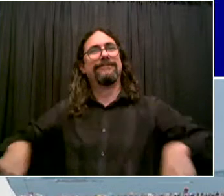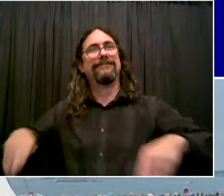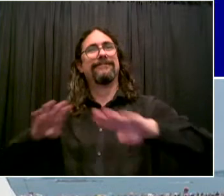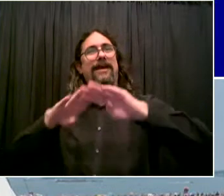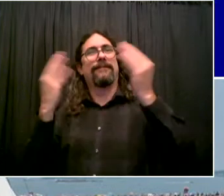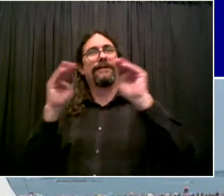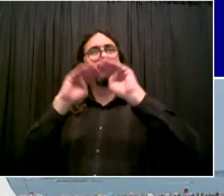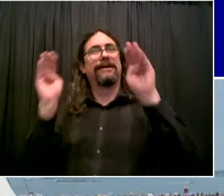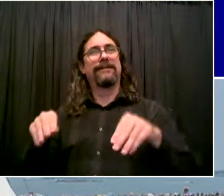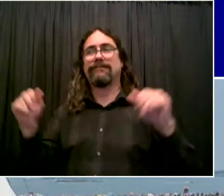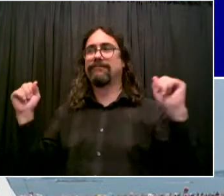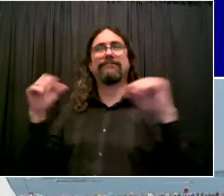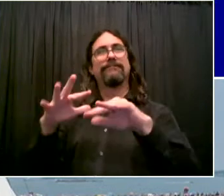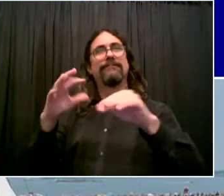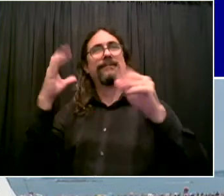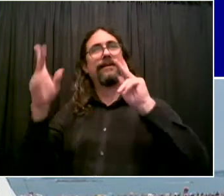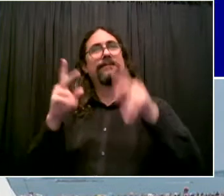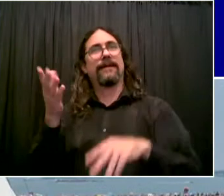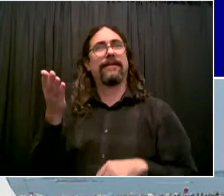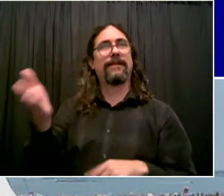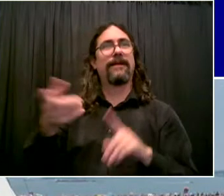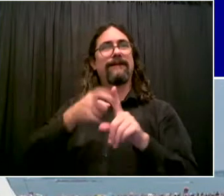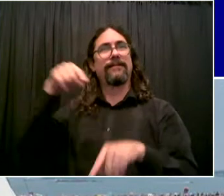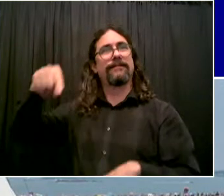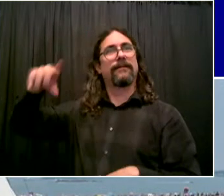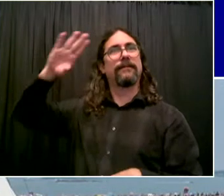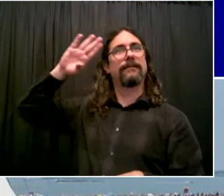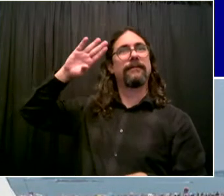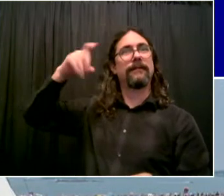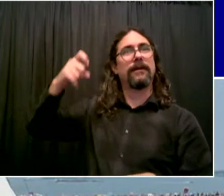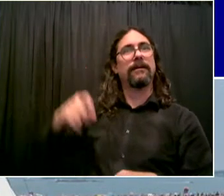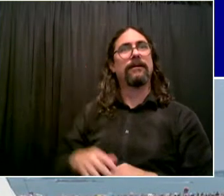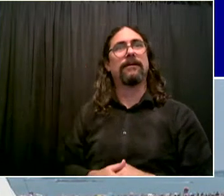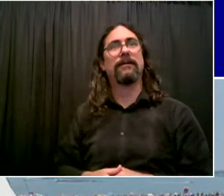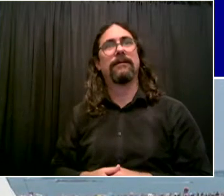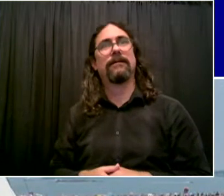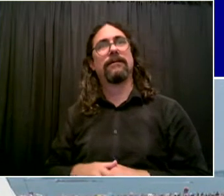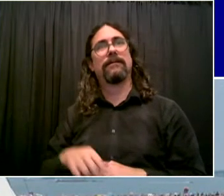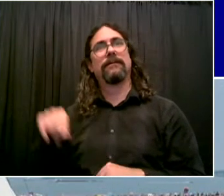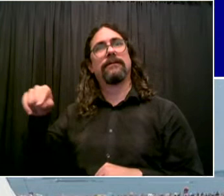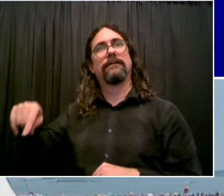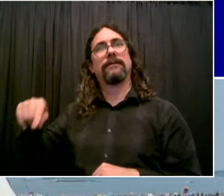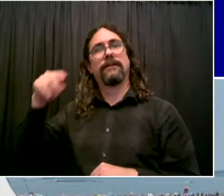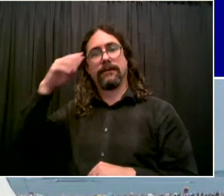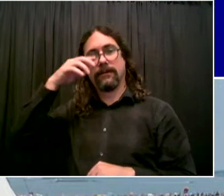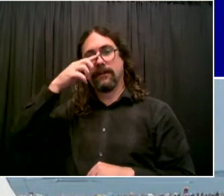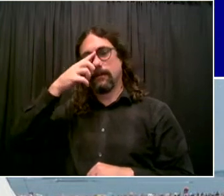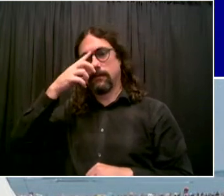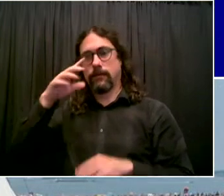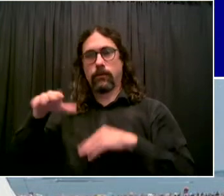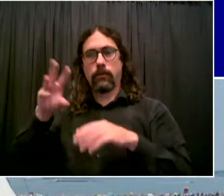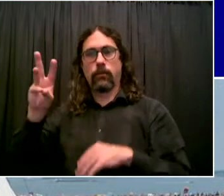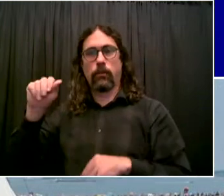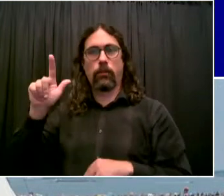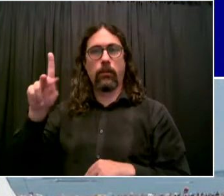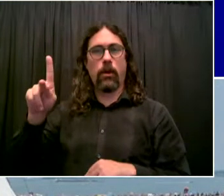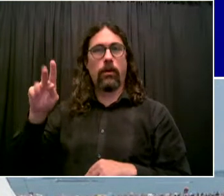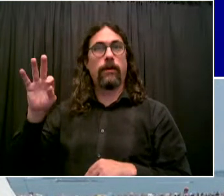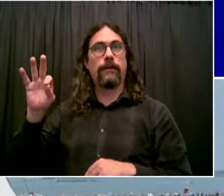WE QUOTED THE MESSAGE. THE ORDER BRONX WALK OF FAME OR,